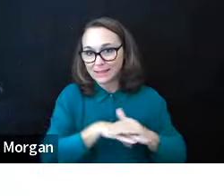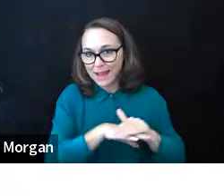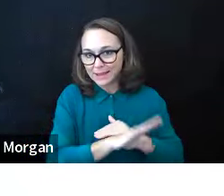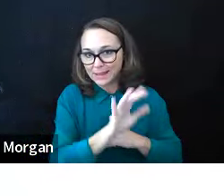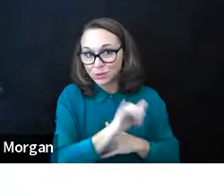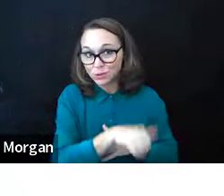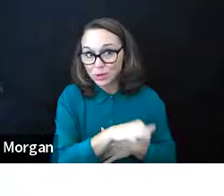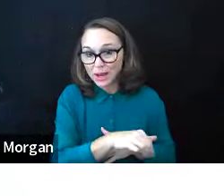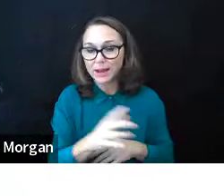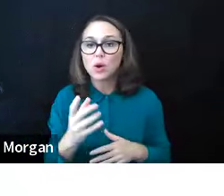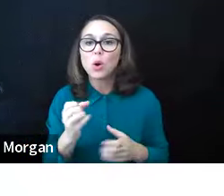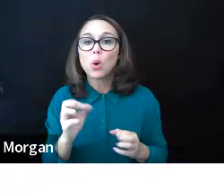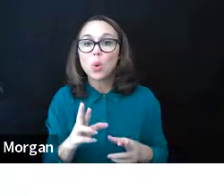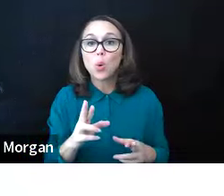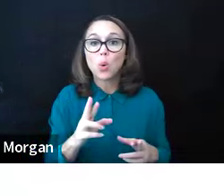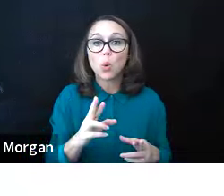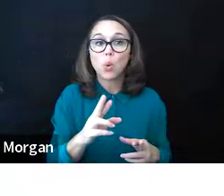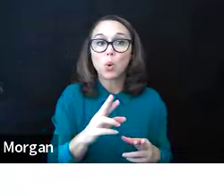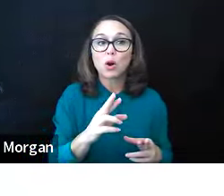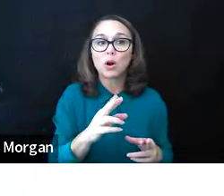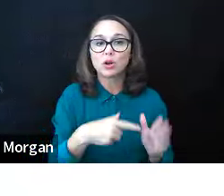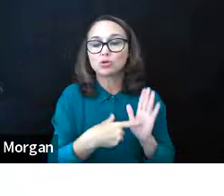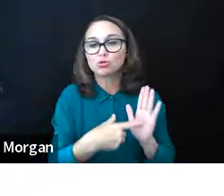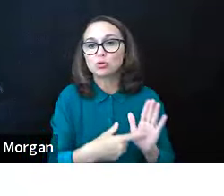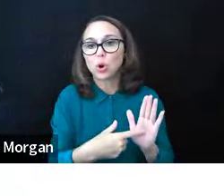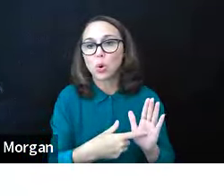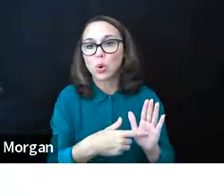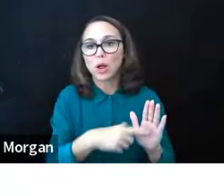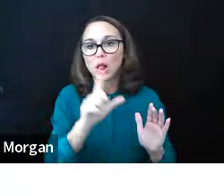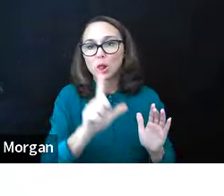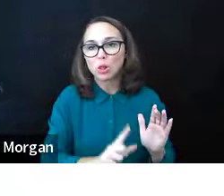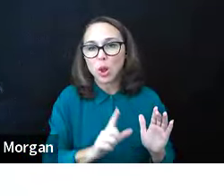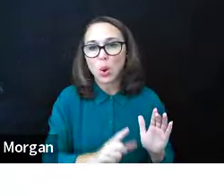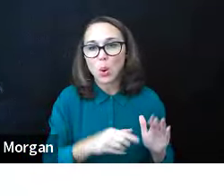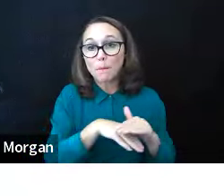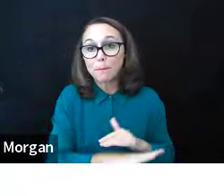and matching those demographic indicators for a statewide campaign. We contracted with a marketing